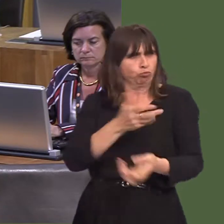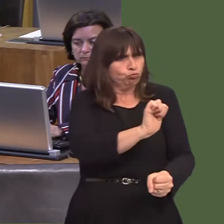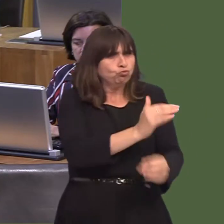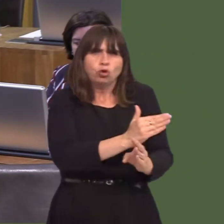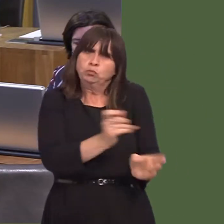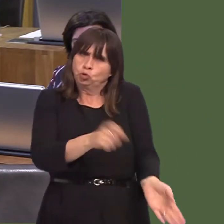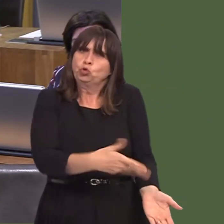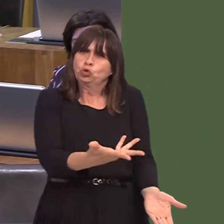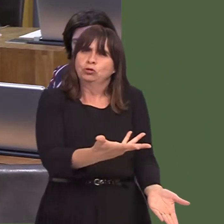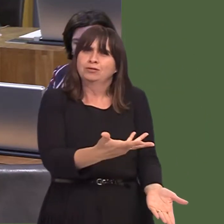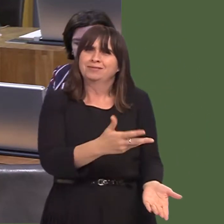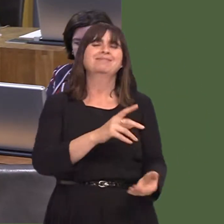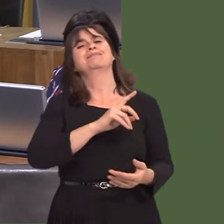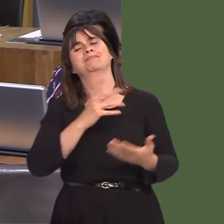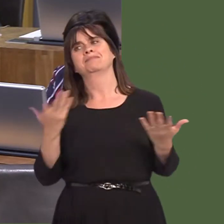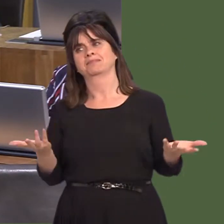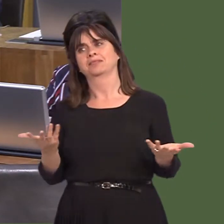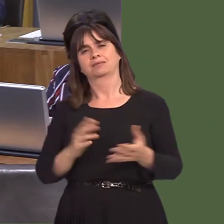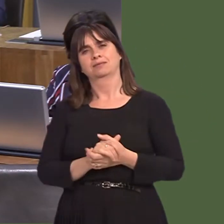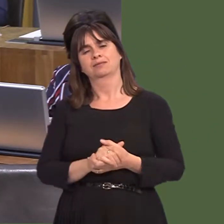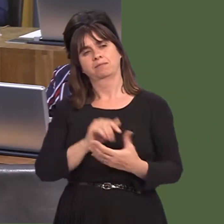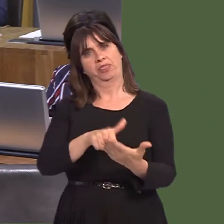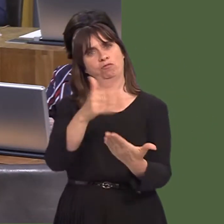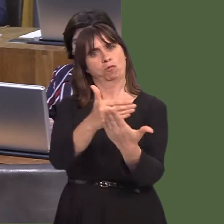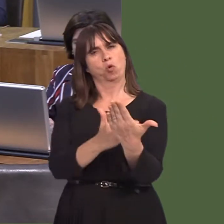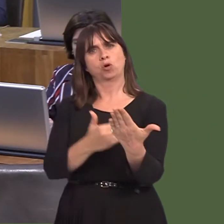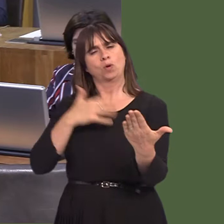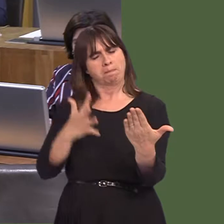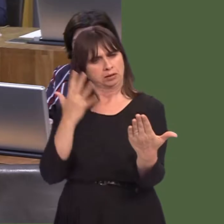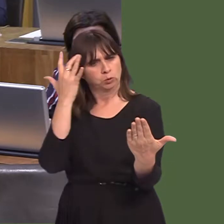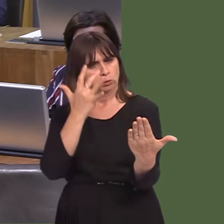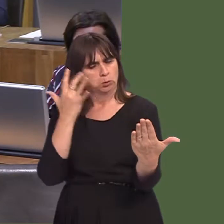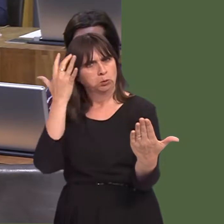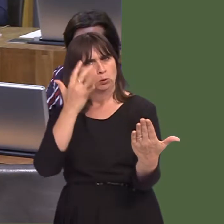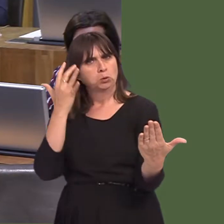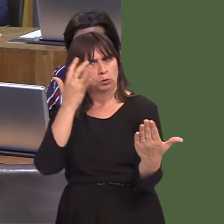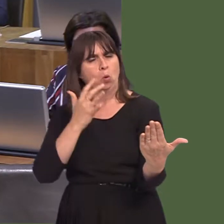But it is obviously a report that we must look at very, very seriously, because there